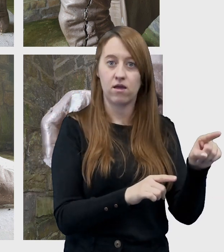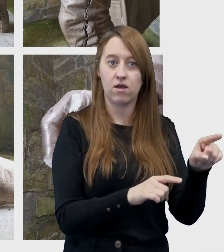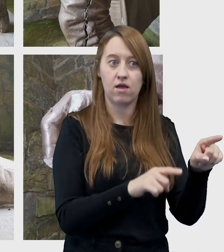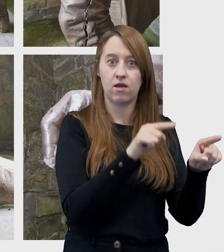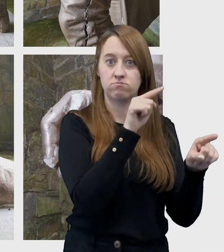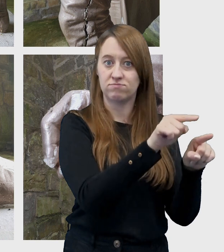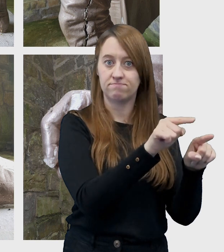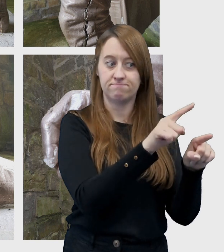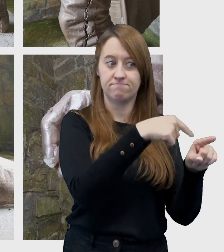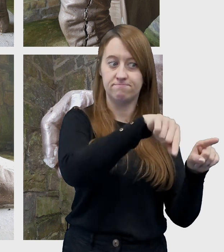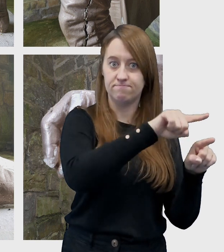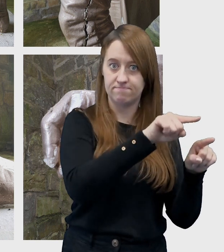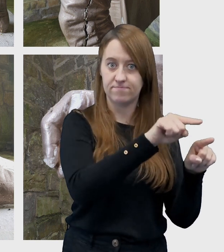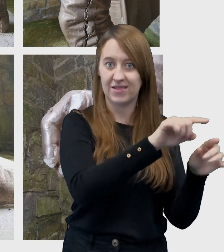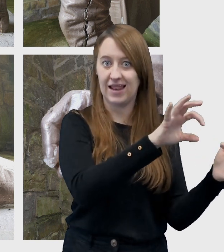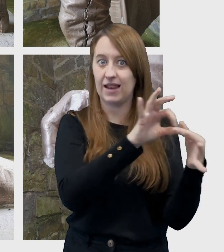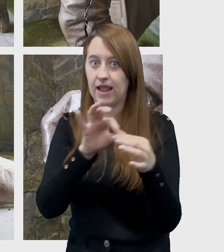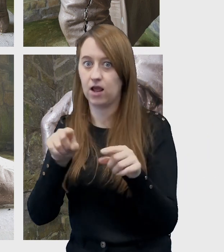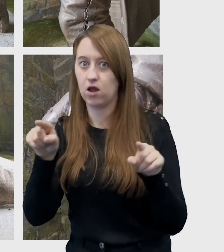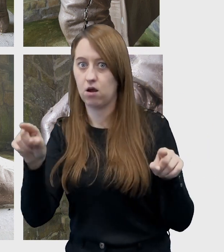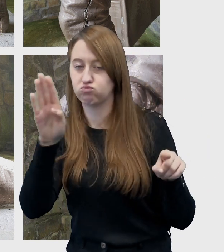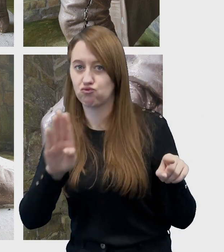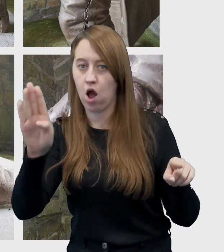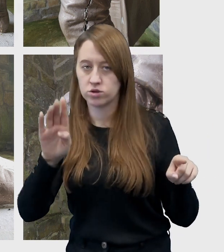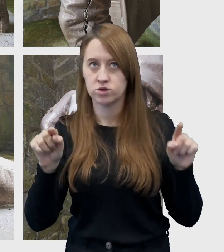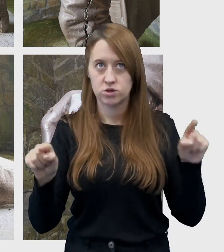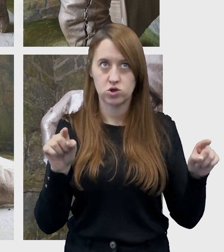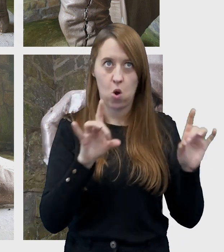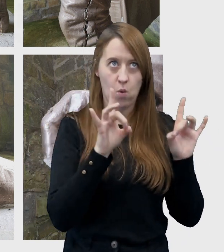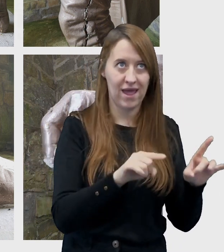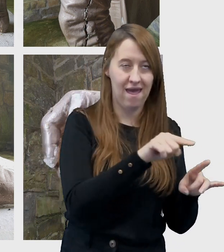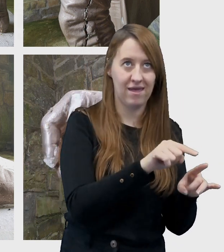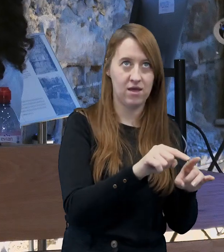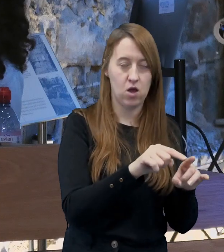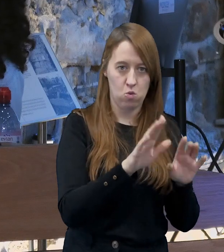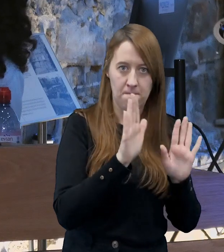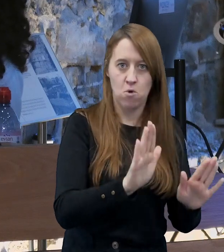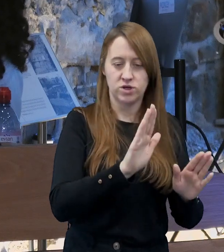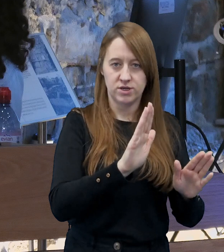bronze, there's a case to move it, to protect it, to conserve it. Is that even possible?